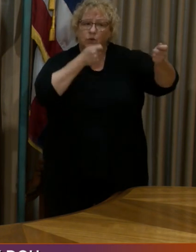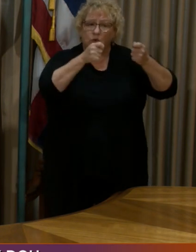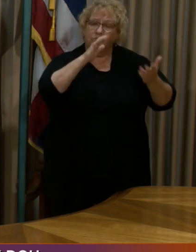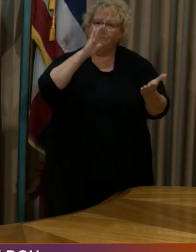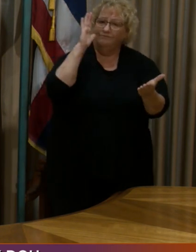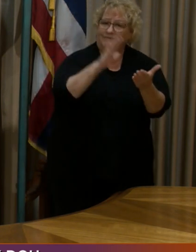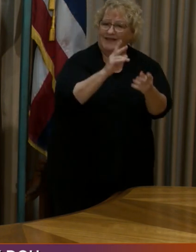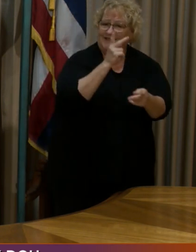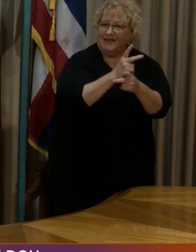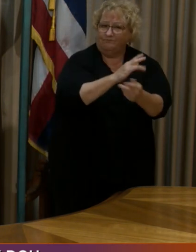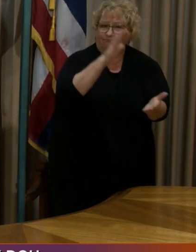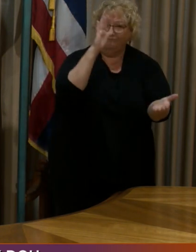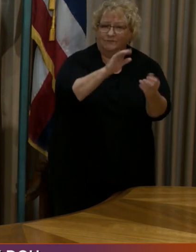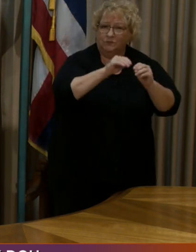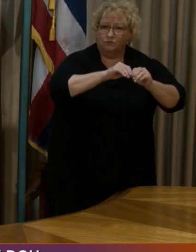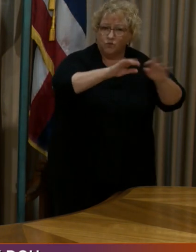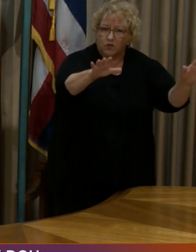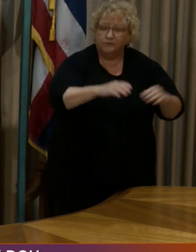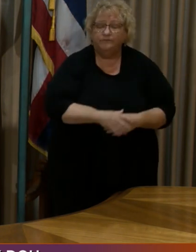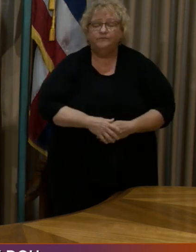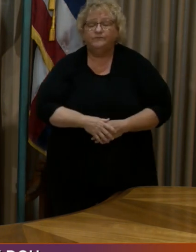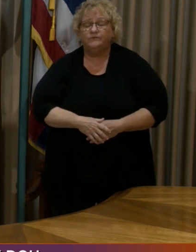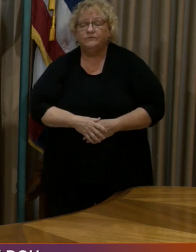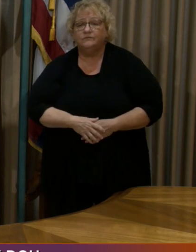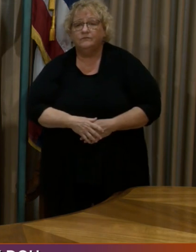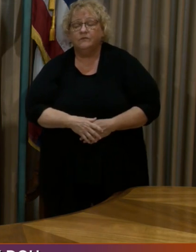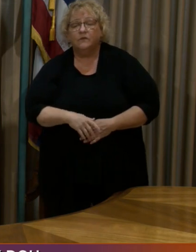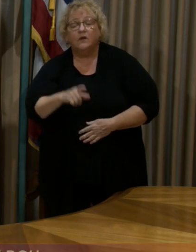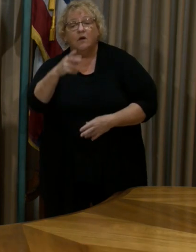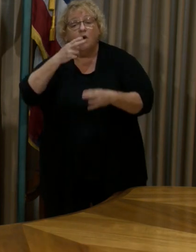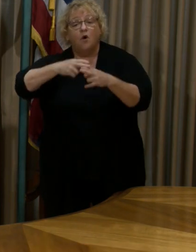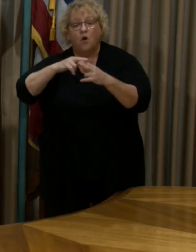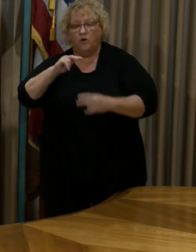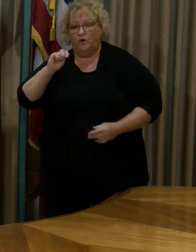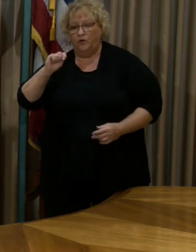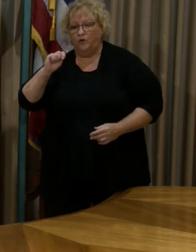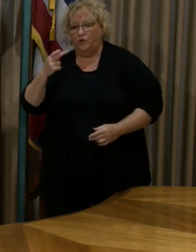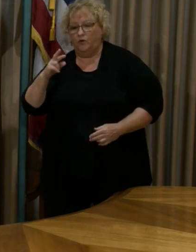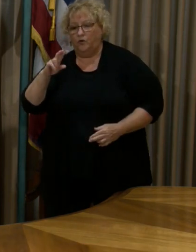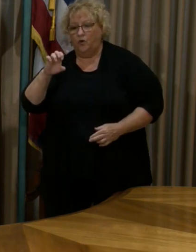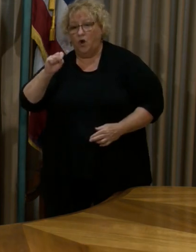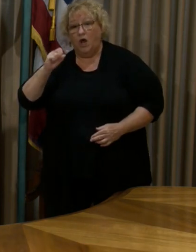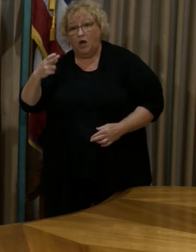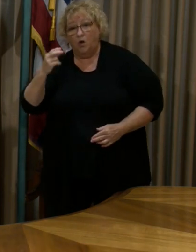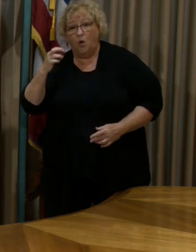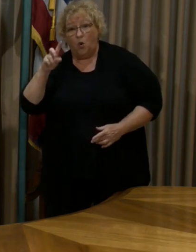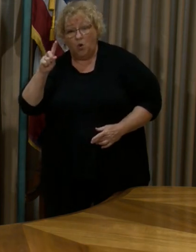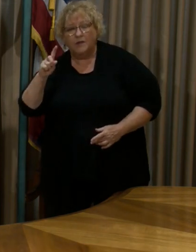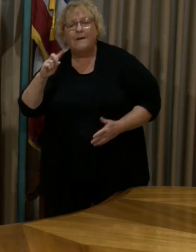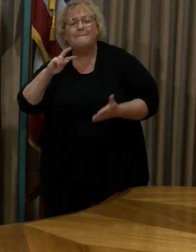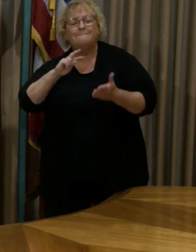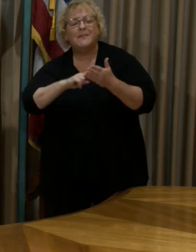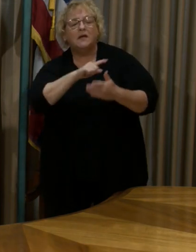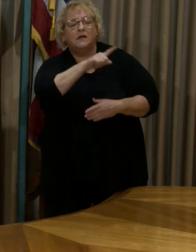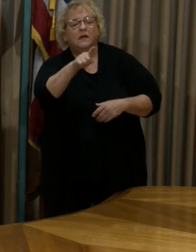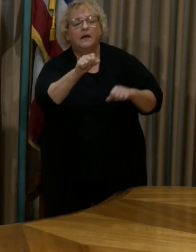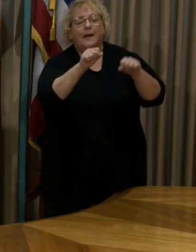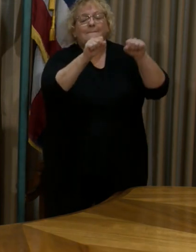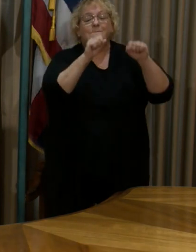WORK WITH THE DOI H THEIR STAFF STUDENTS AND FAMILIES TO CONTROL THE SPREAD OF ILLNESS. SO IN ADDITION TO PROVIDING SPECIFIC THRESHOLDS, THE